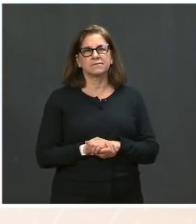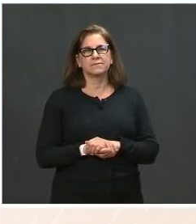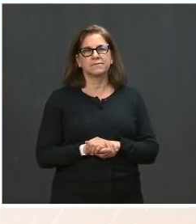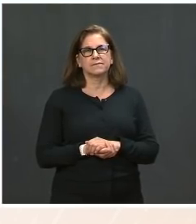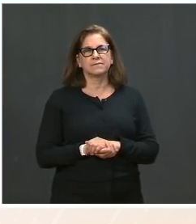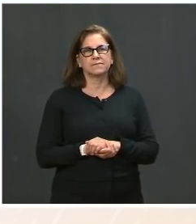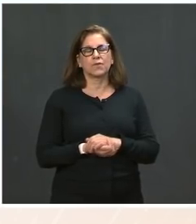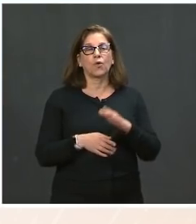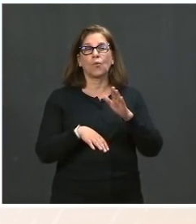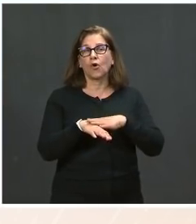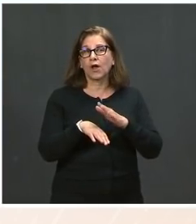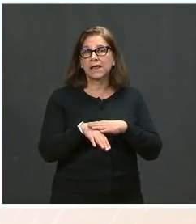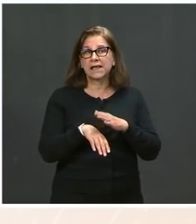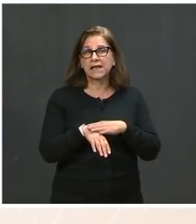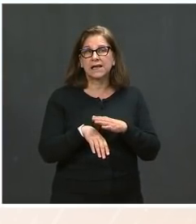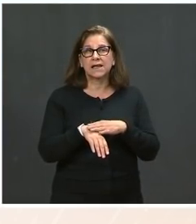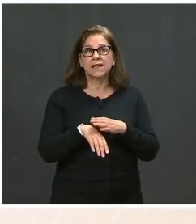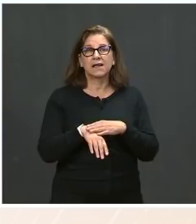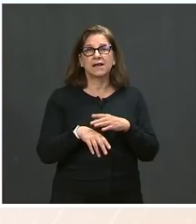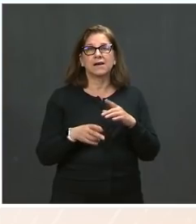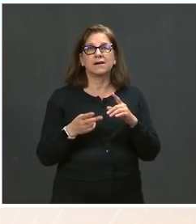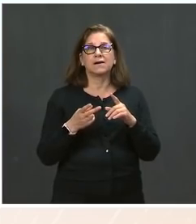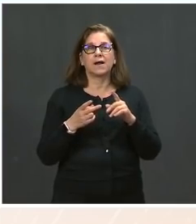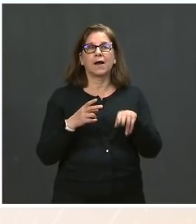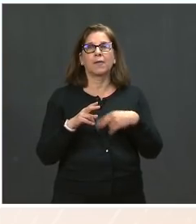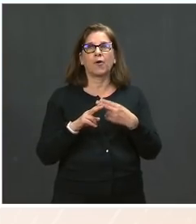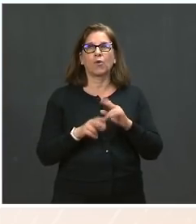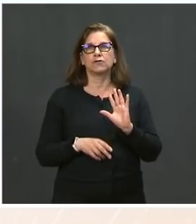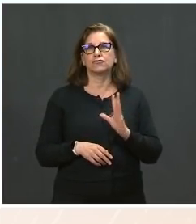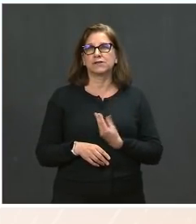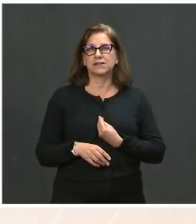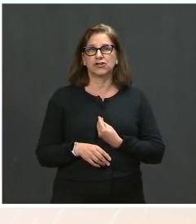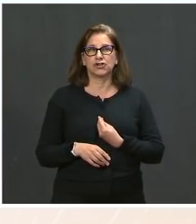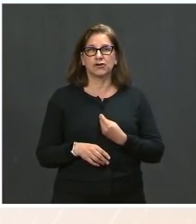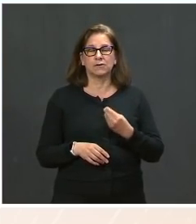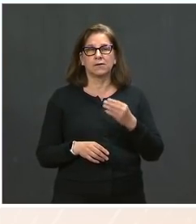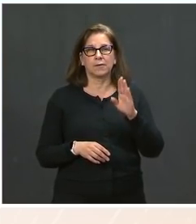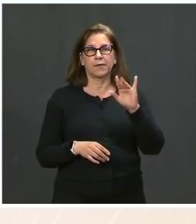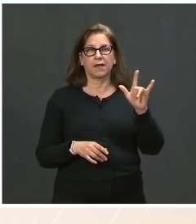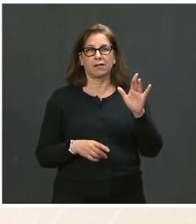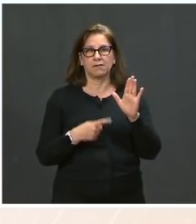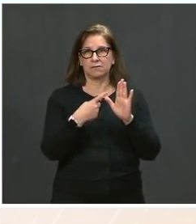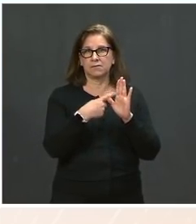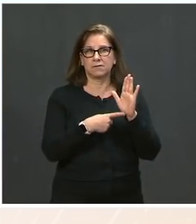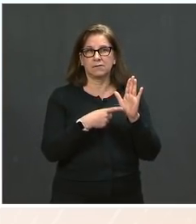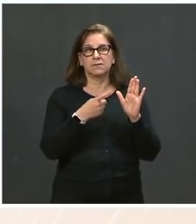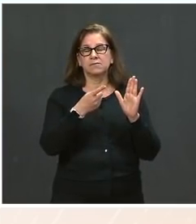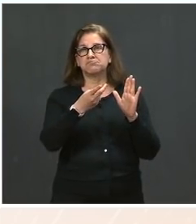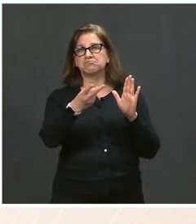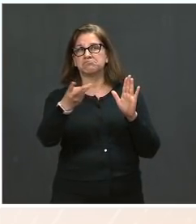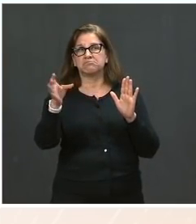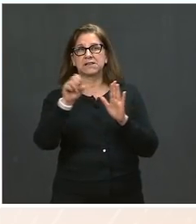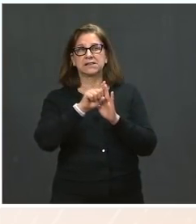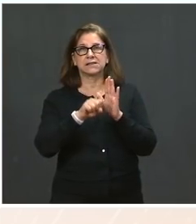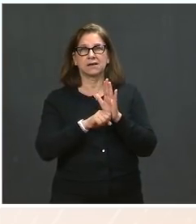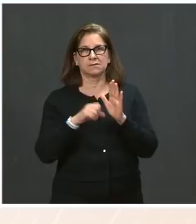are an illegal form of sex discrimination. A number of states have enacted into law measures against transgender youth,